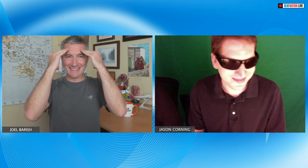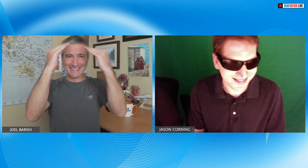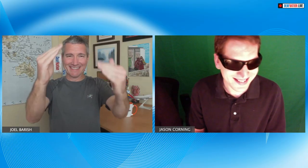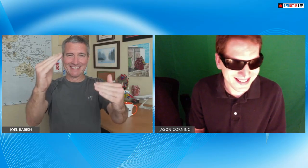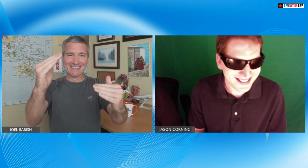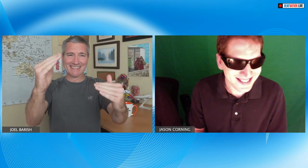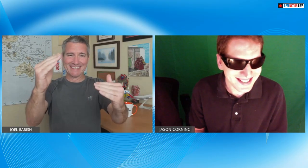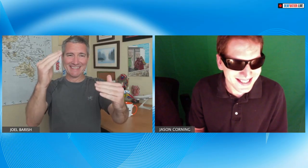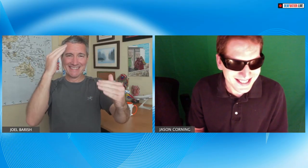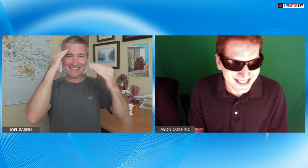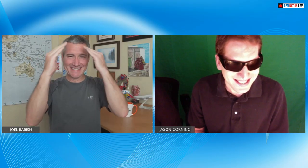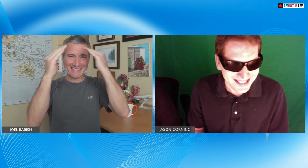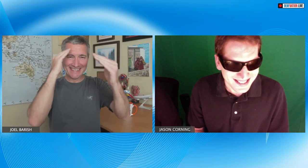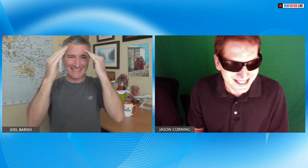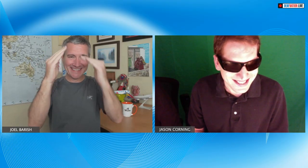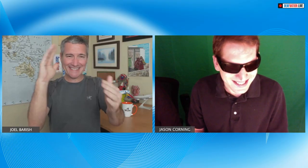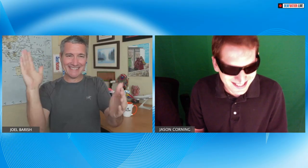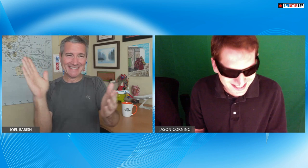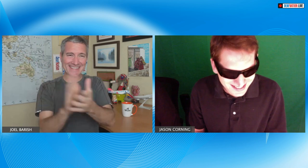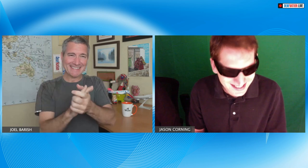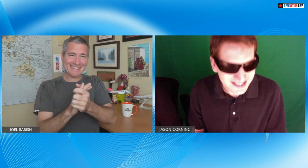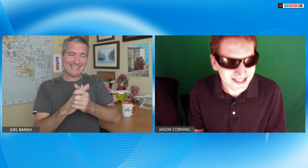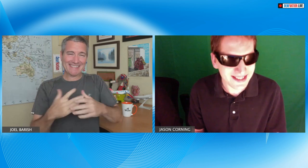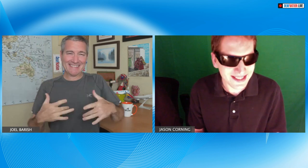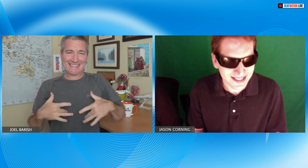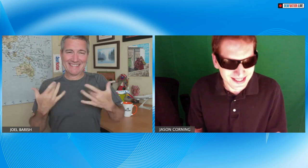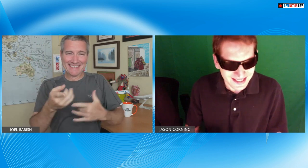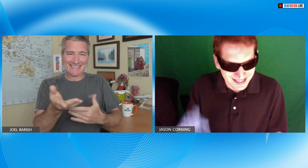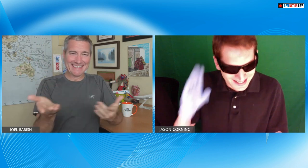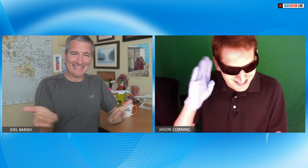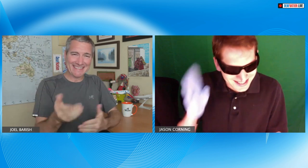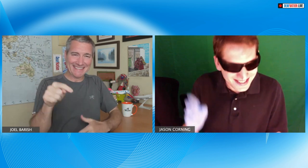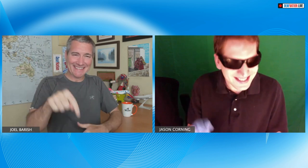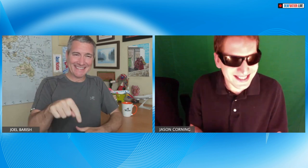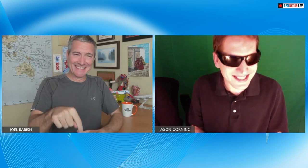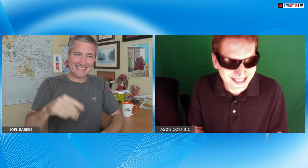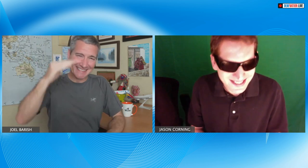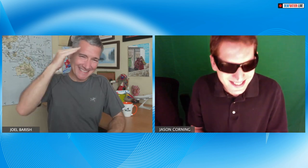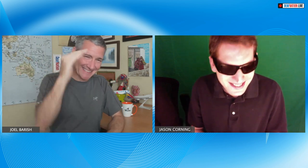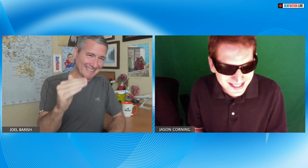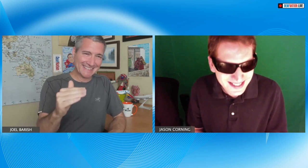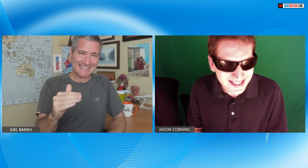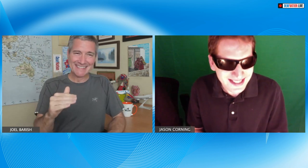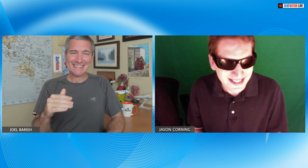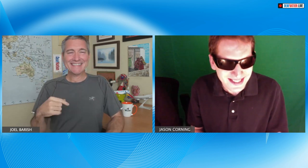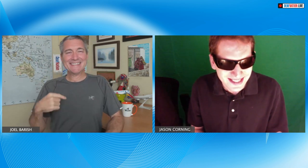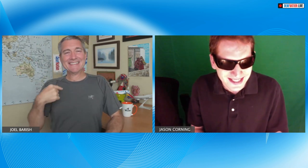Hi, it is so great to have you here Hello